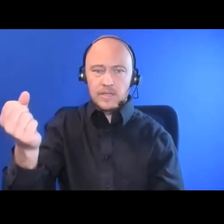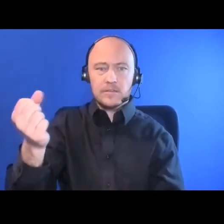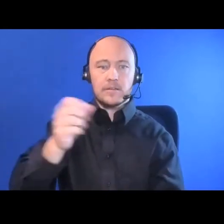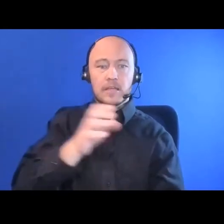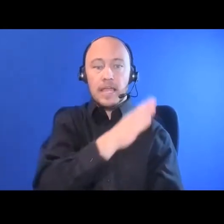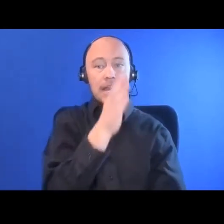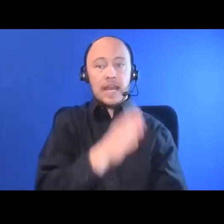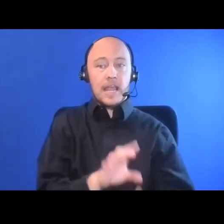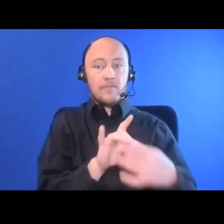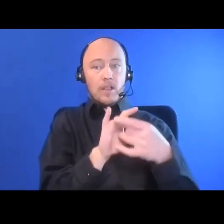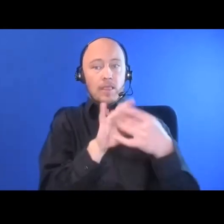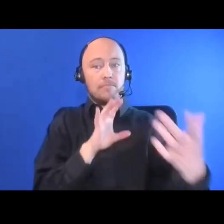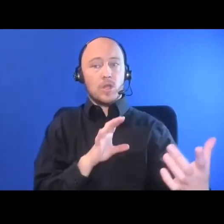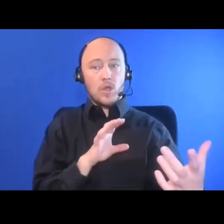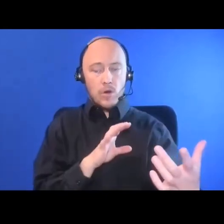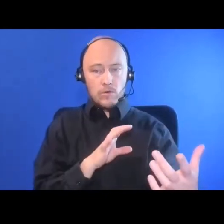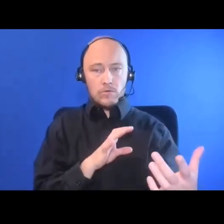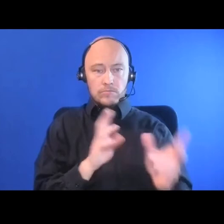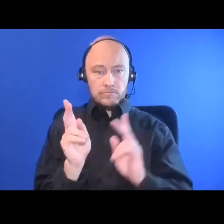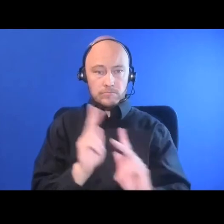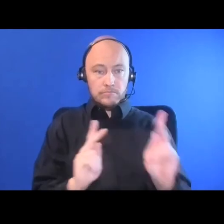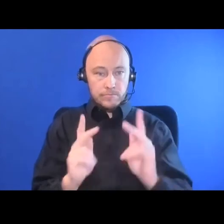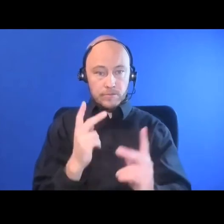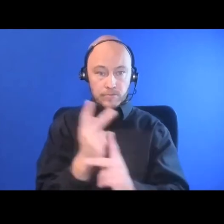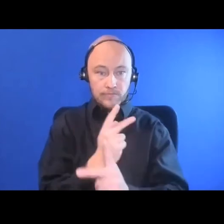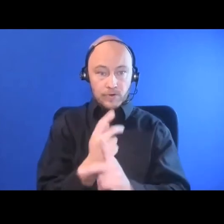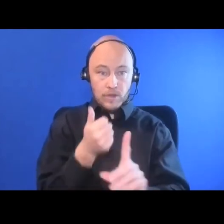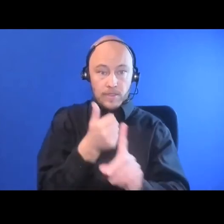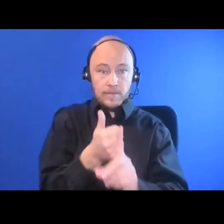is about people who find out that they're clones